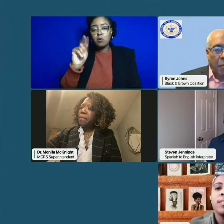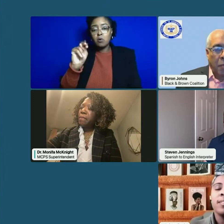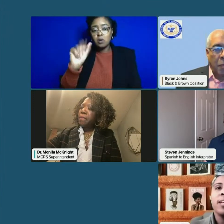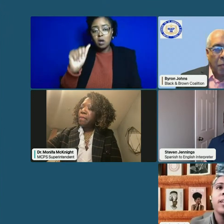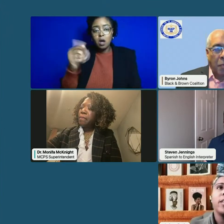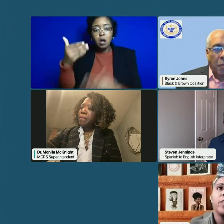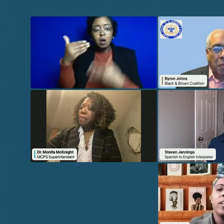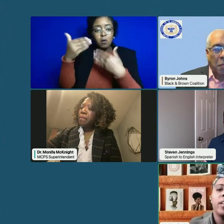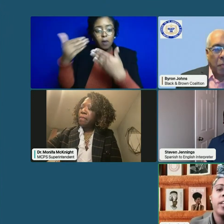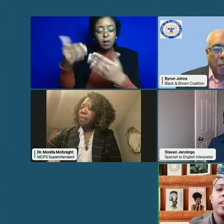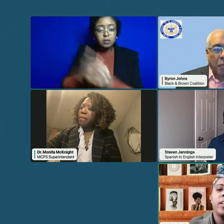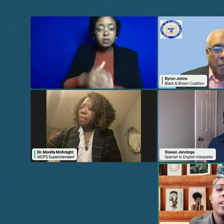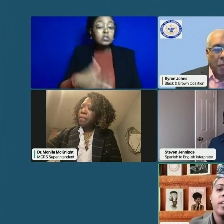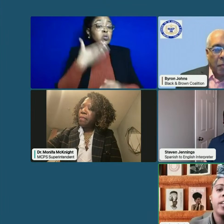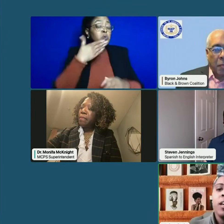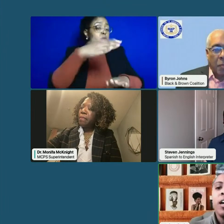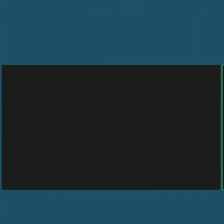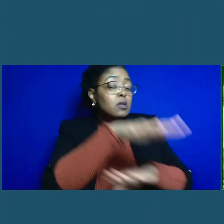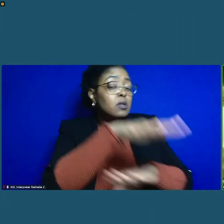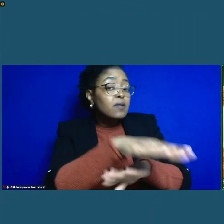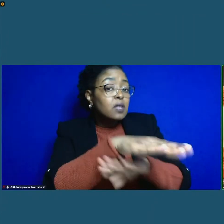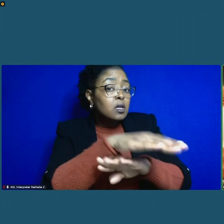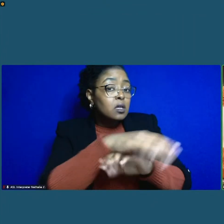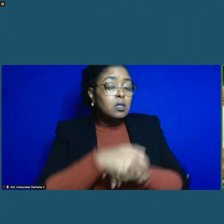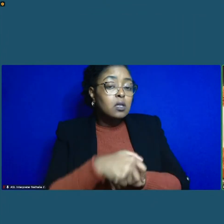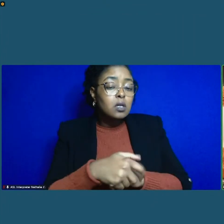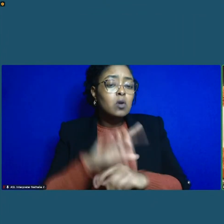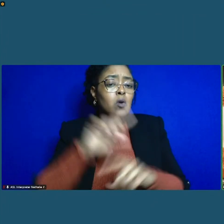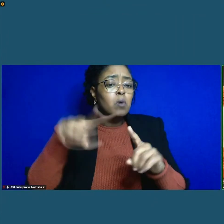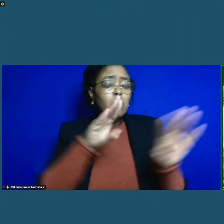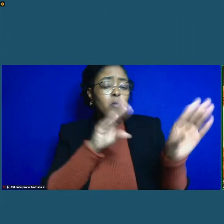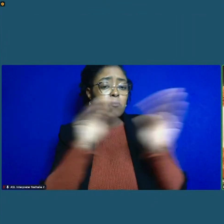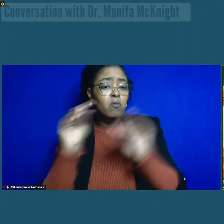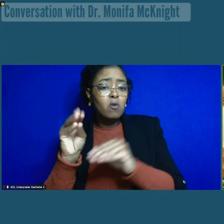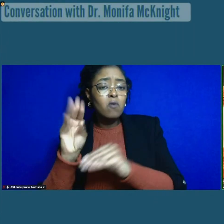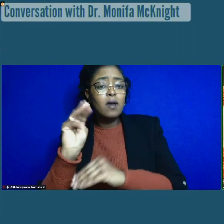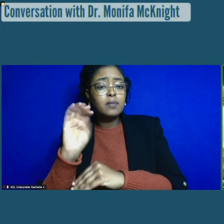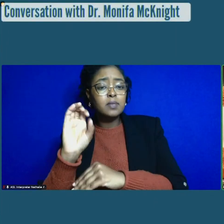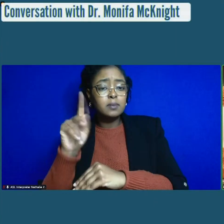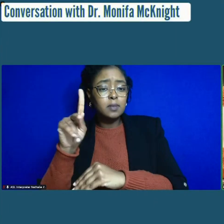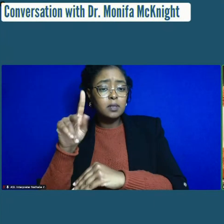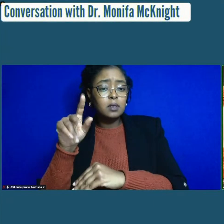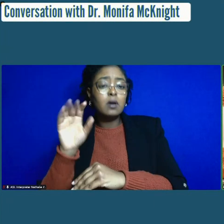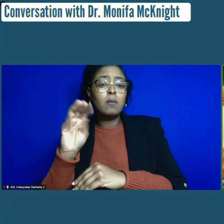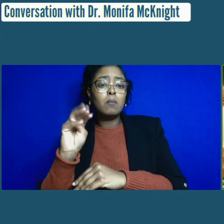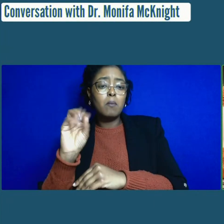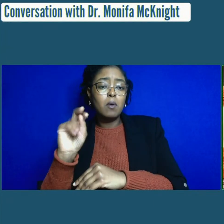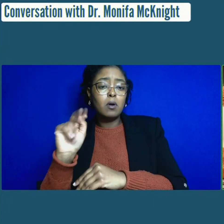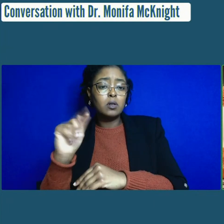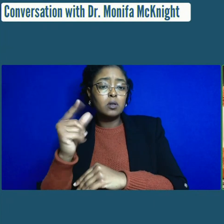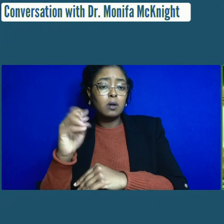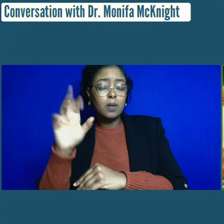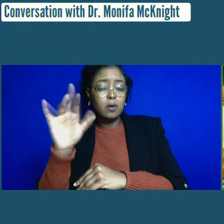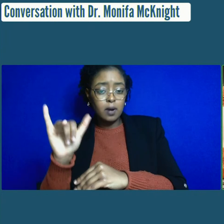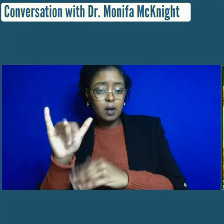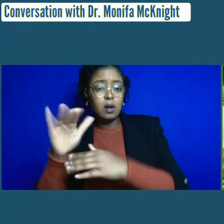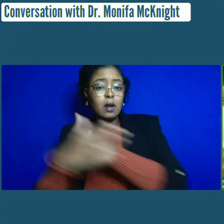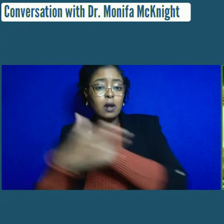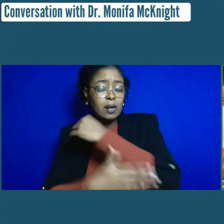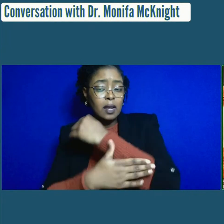us some final comments. But Liana floor is yours. Good